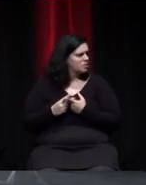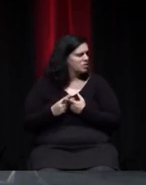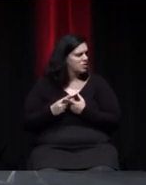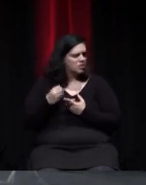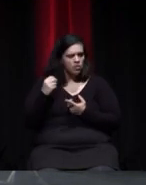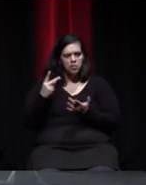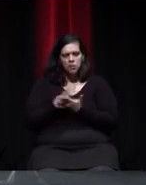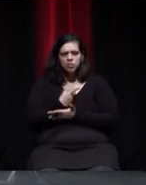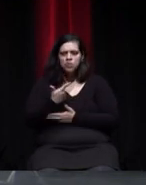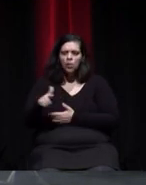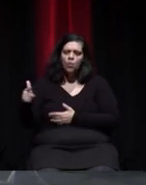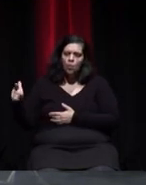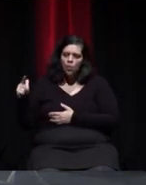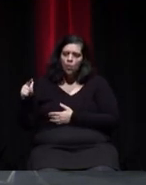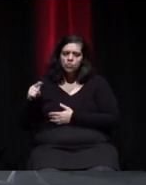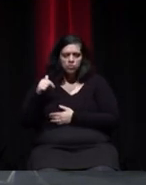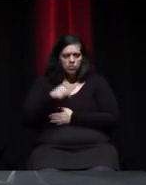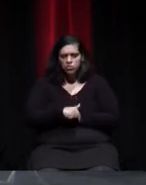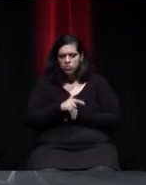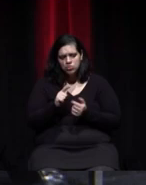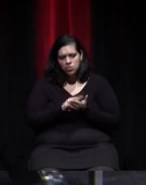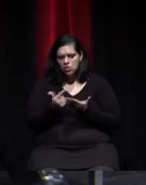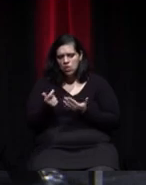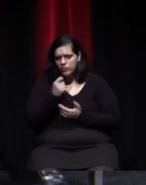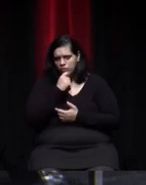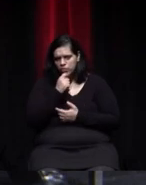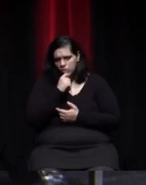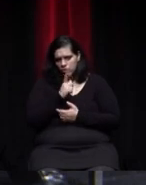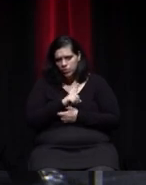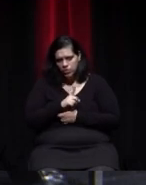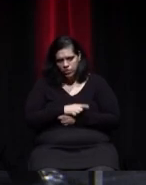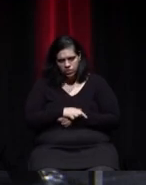but hasn't in journalism? At least, I haven't seen this.